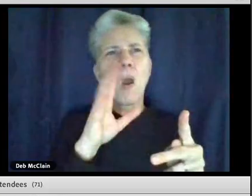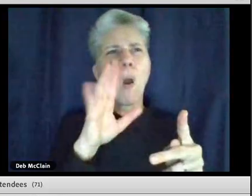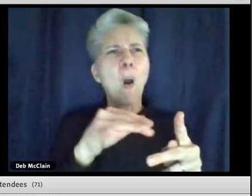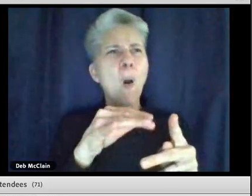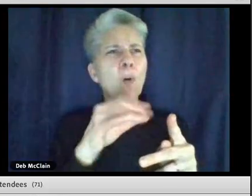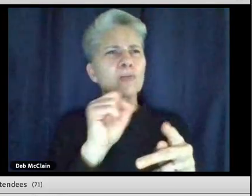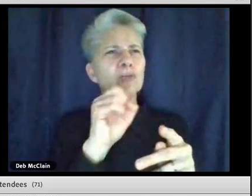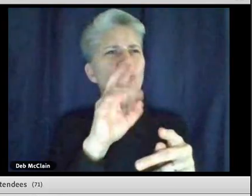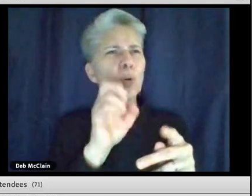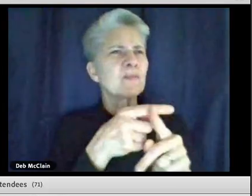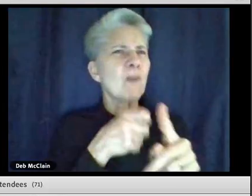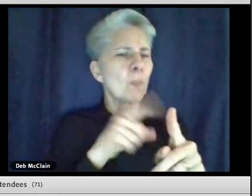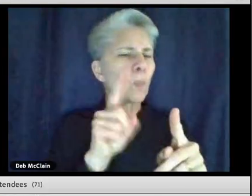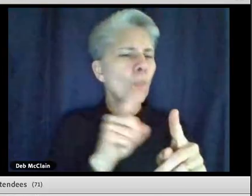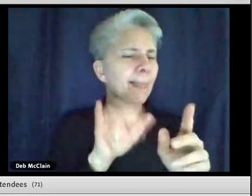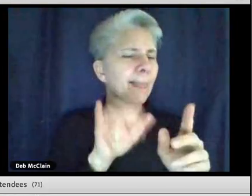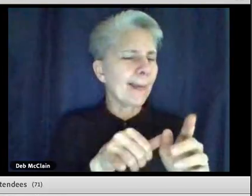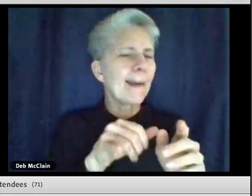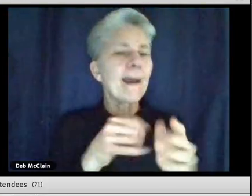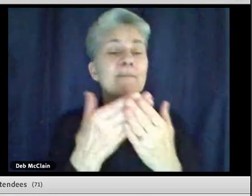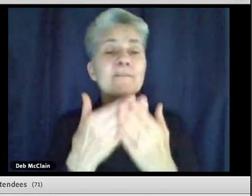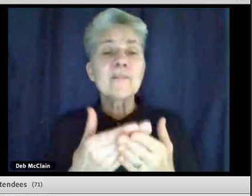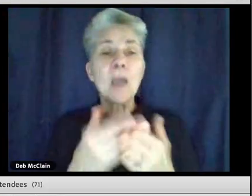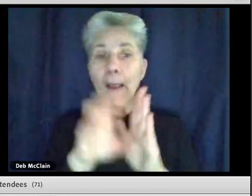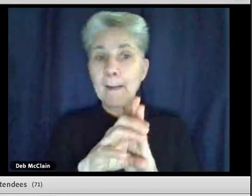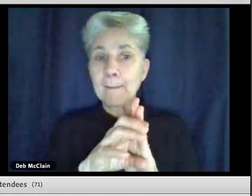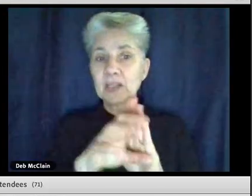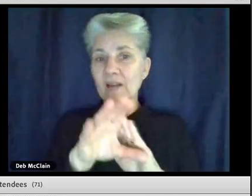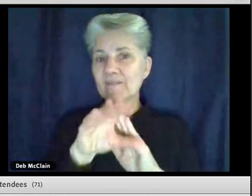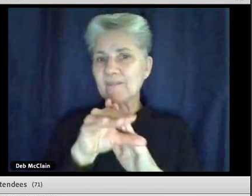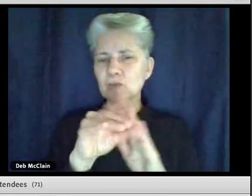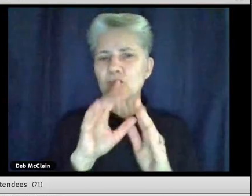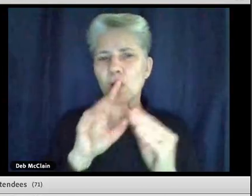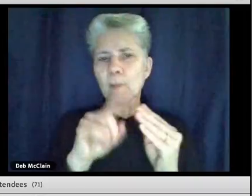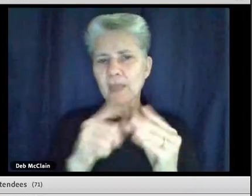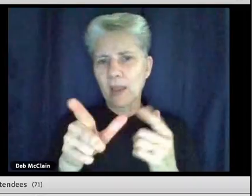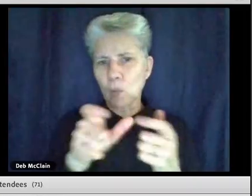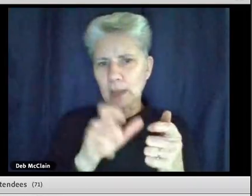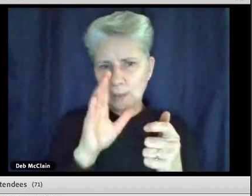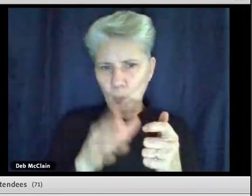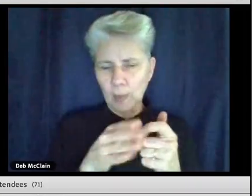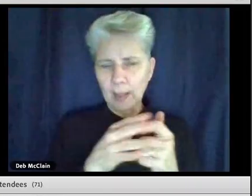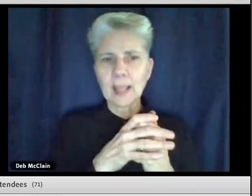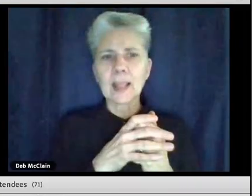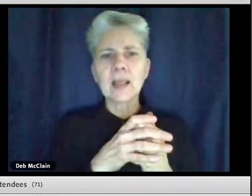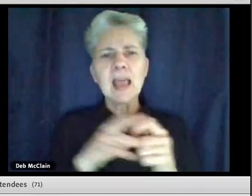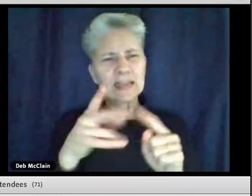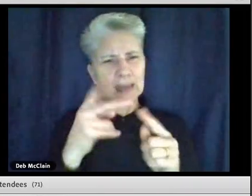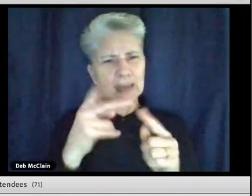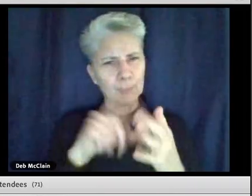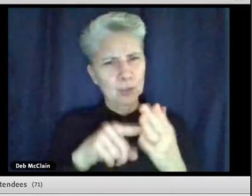We've looked at that already. Be wary of claims about the epidemic source. You know, verify images and videos.